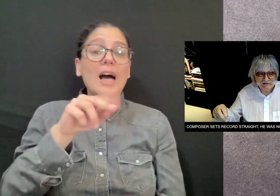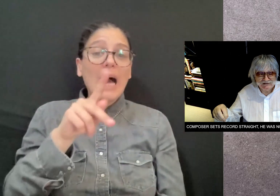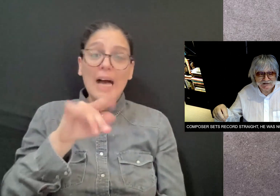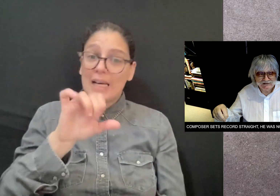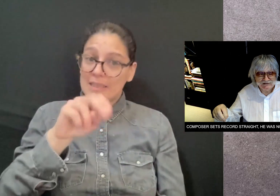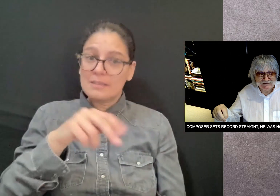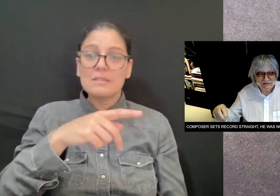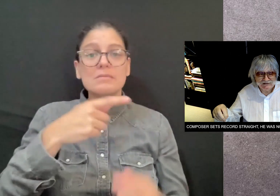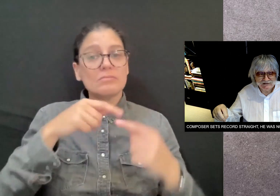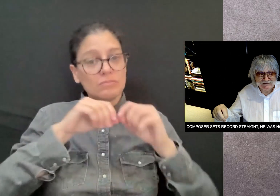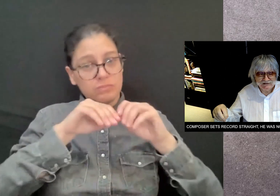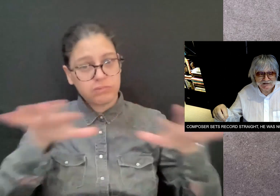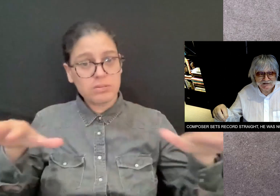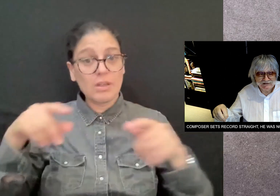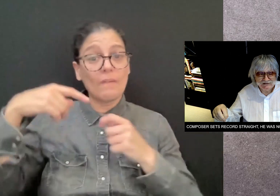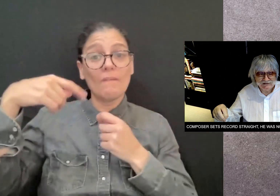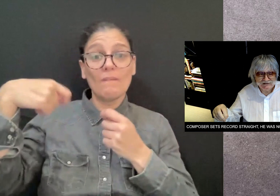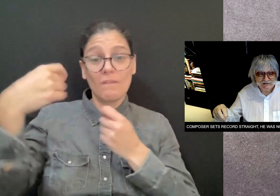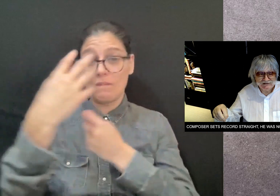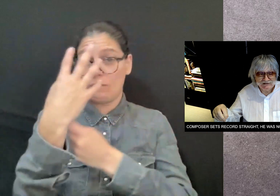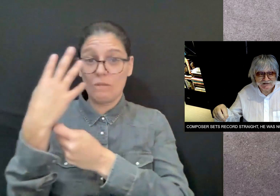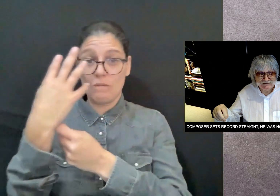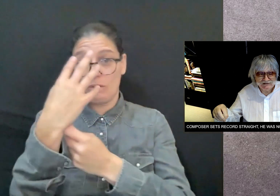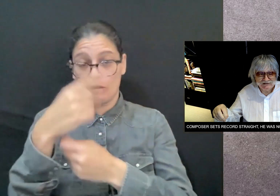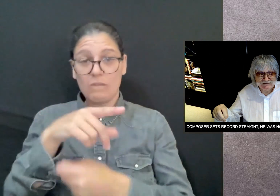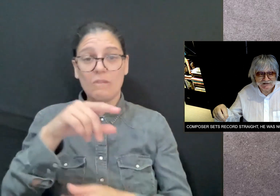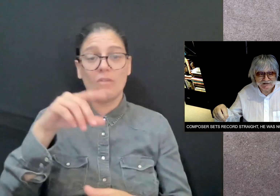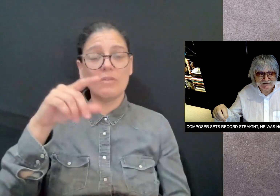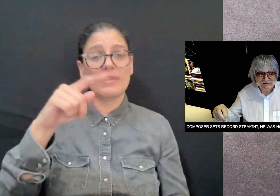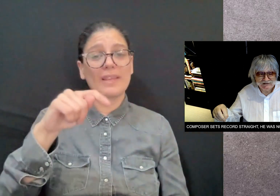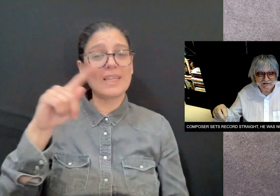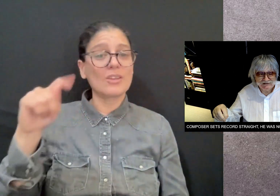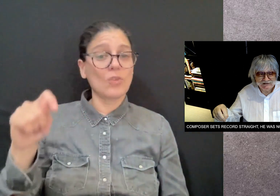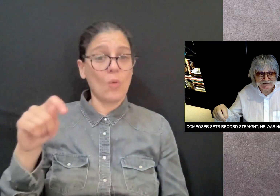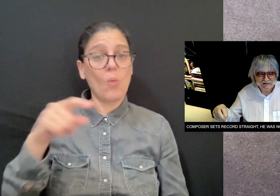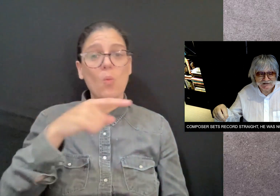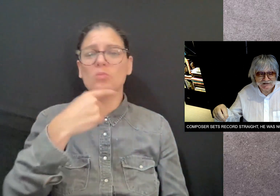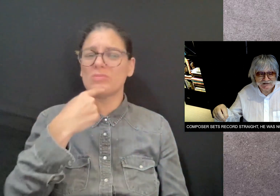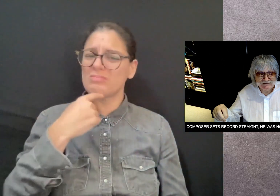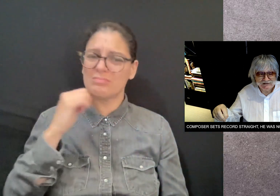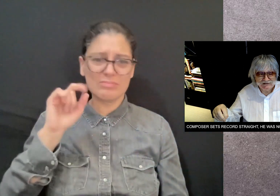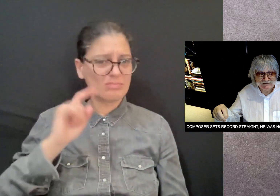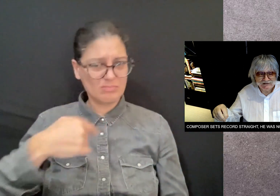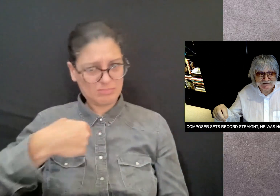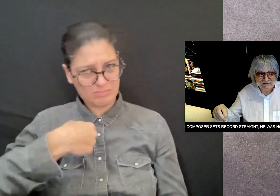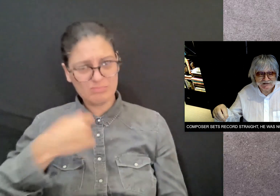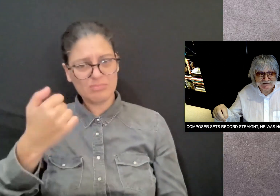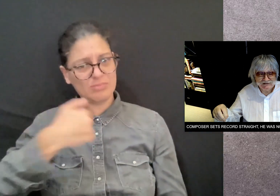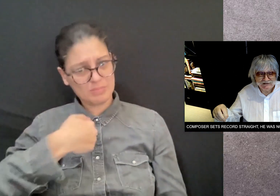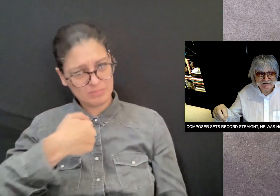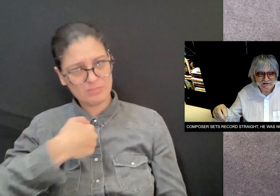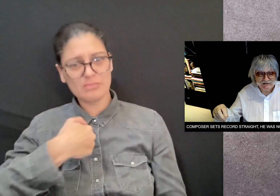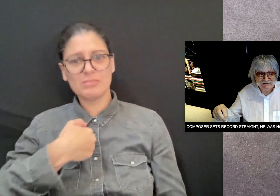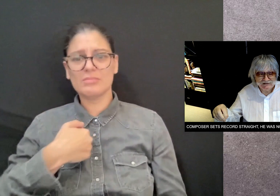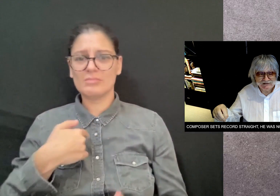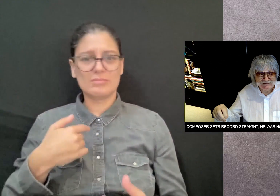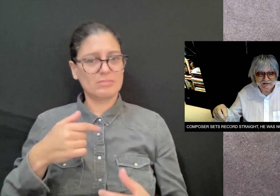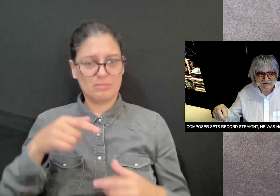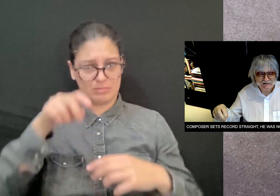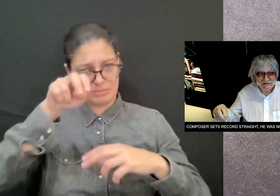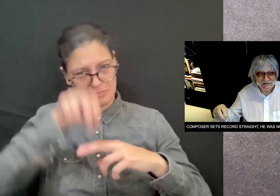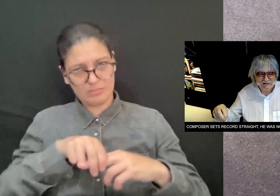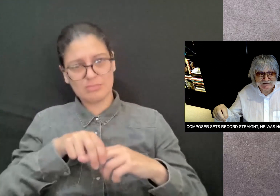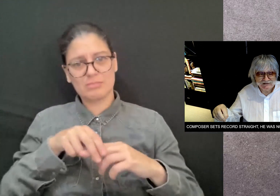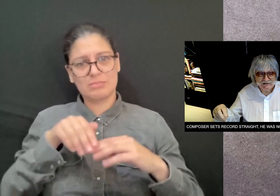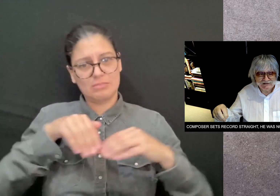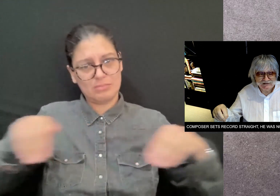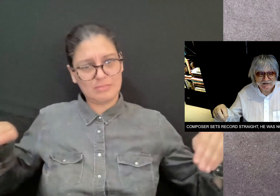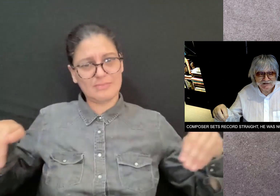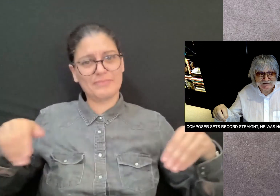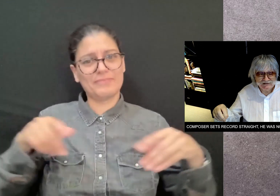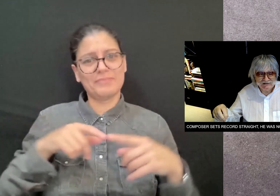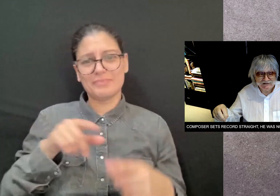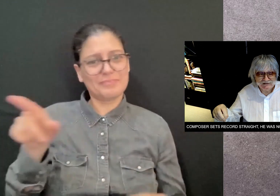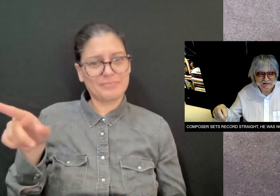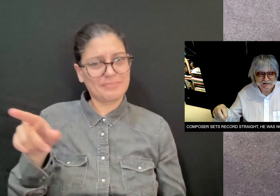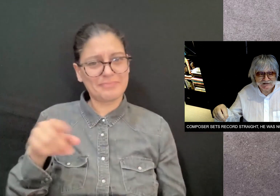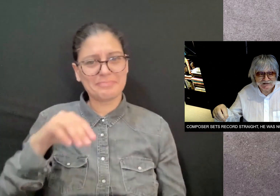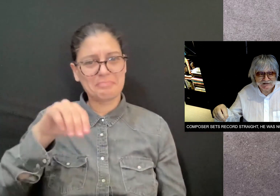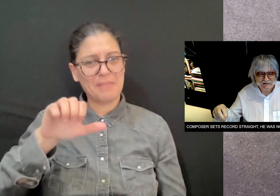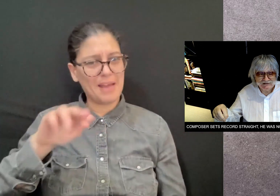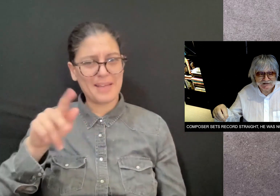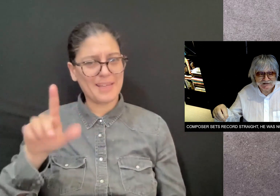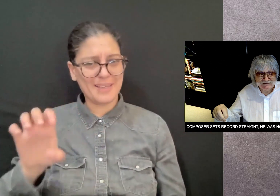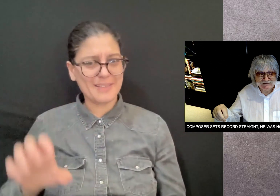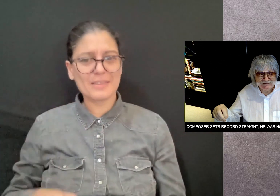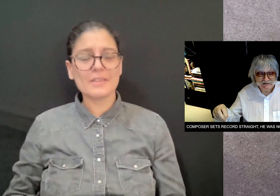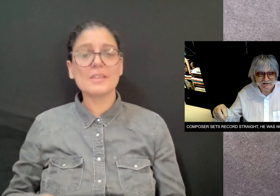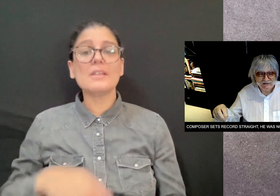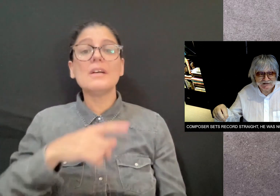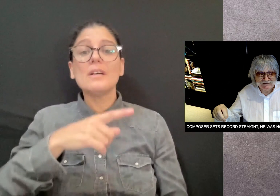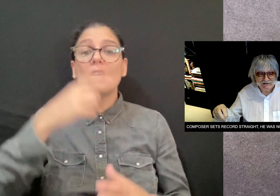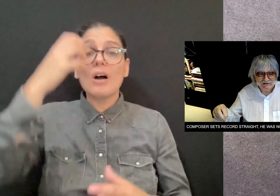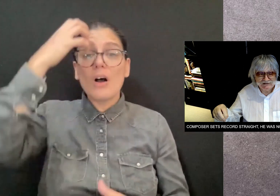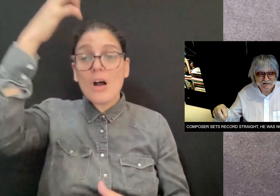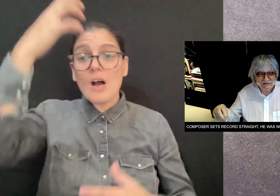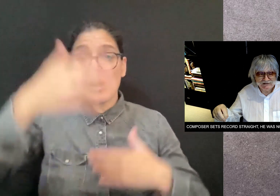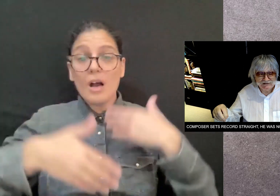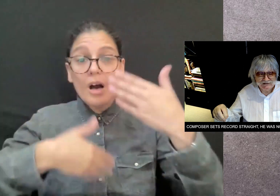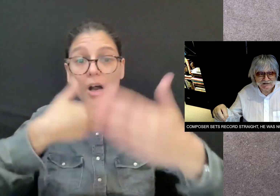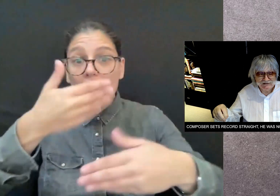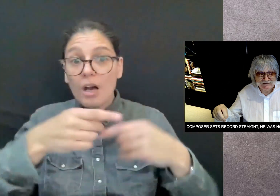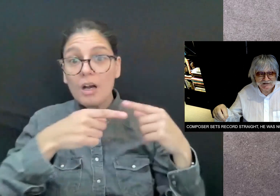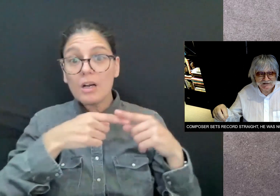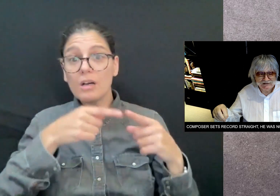Jenkins posted a video on TikTok affirming that it was him on the front row not Markle